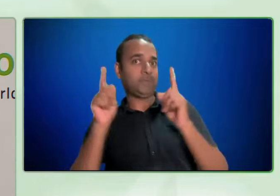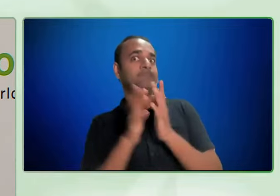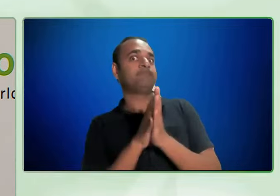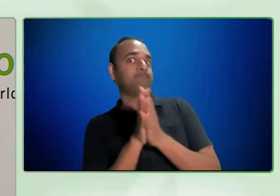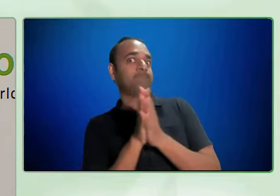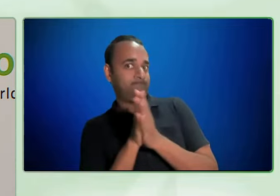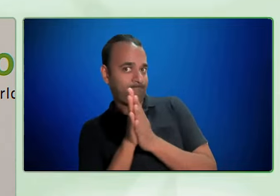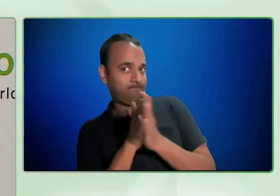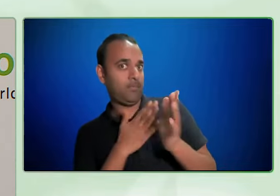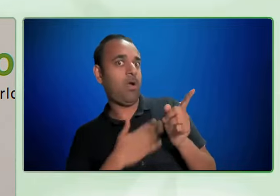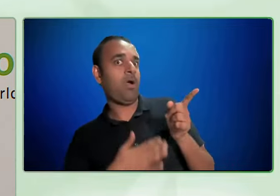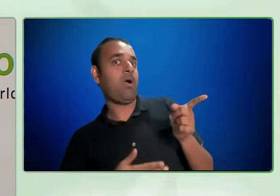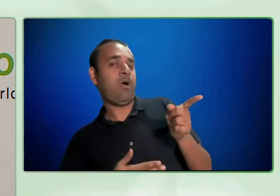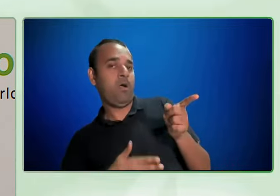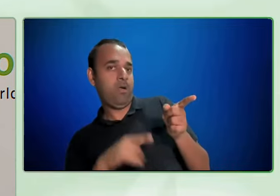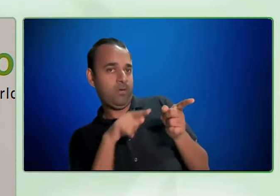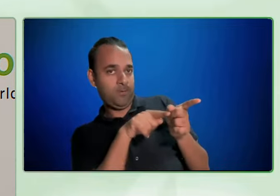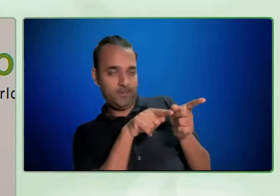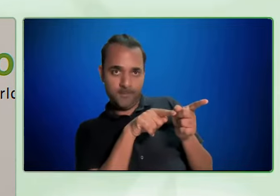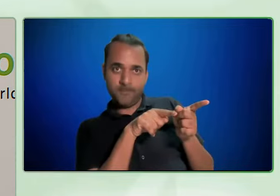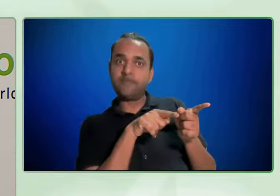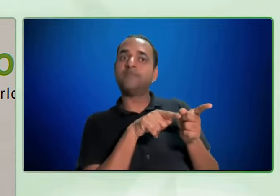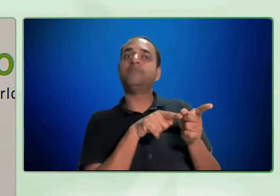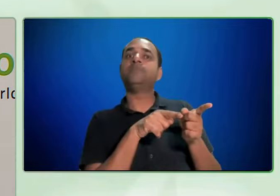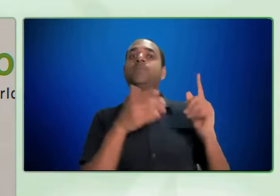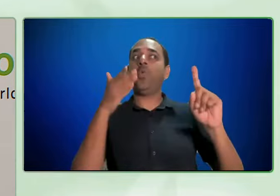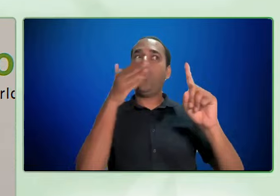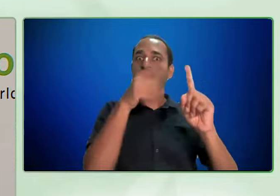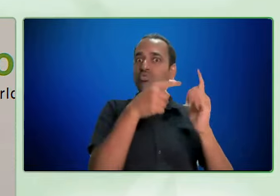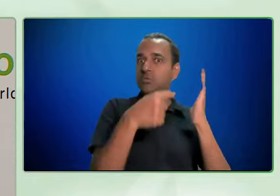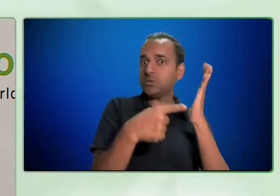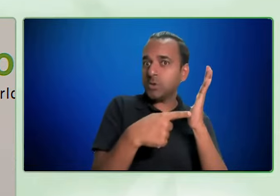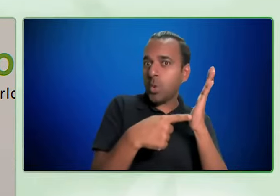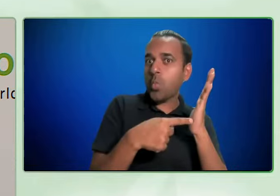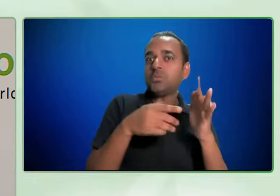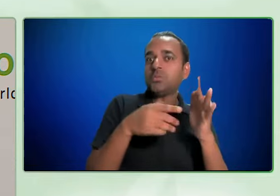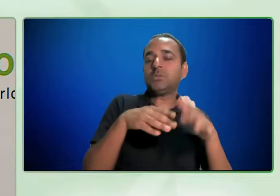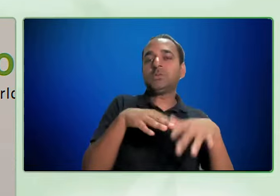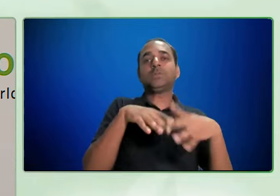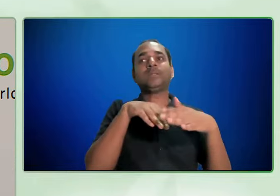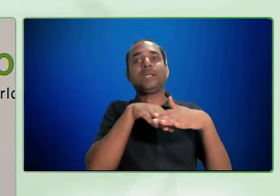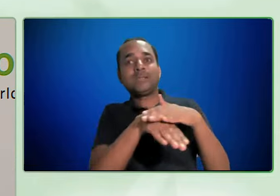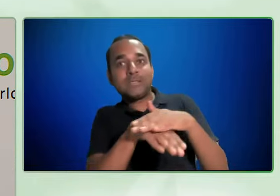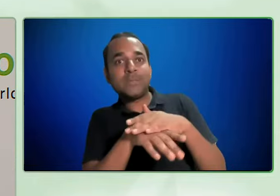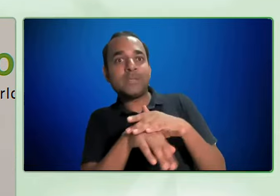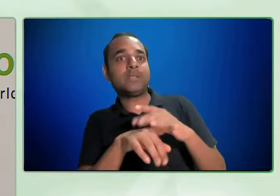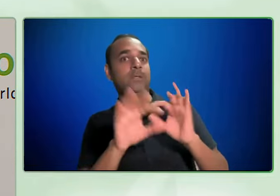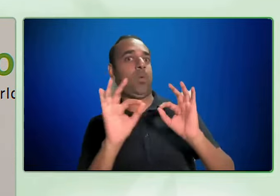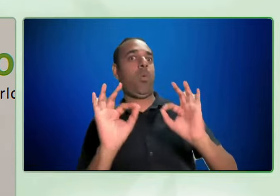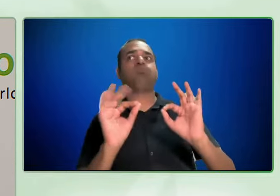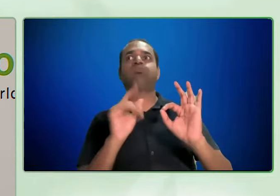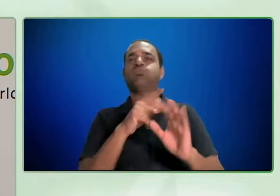We hope when we have our curriculum proposed to share with whatever the country is interested